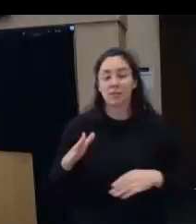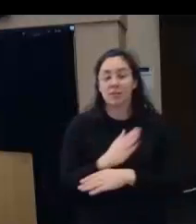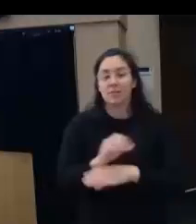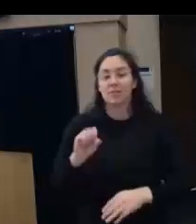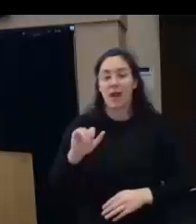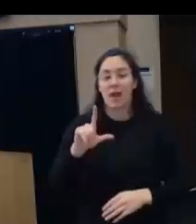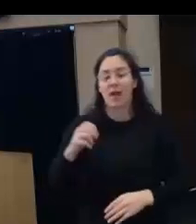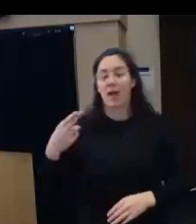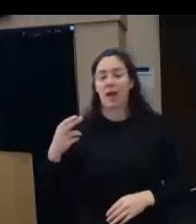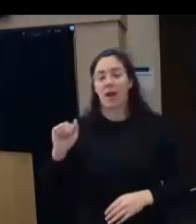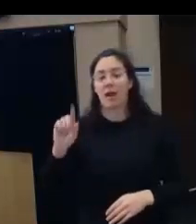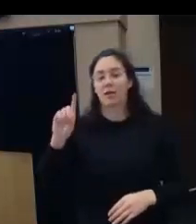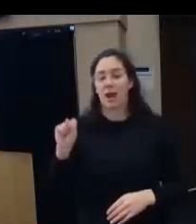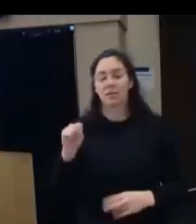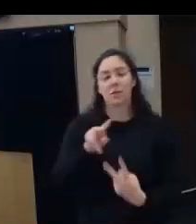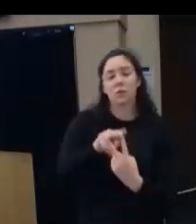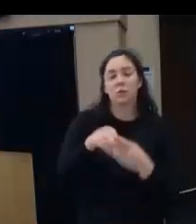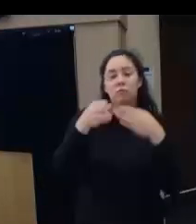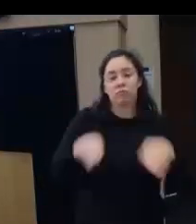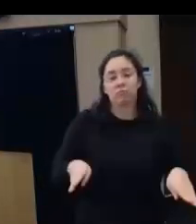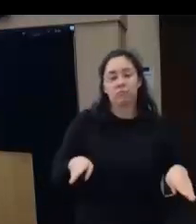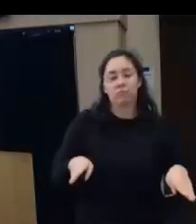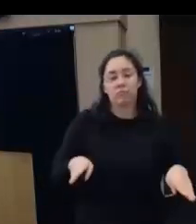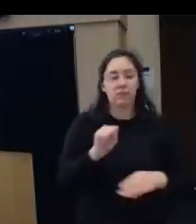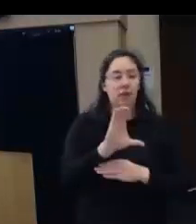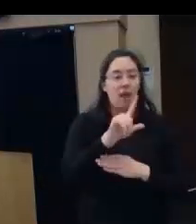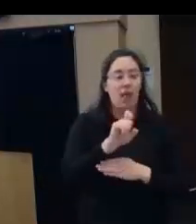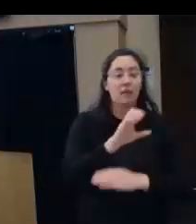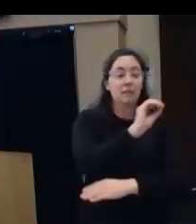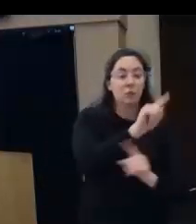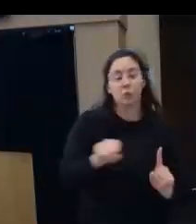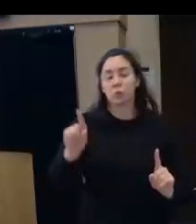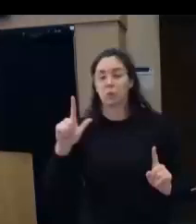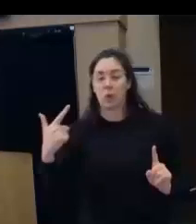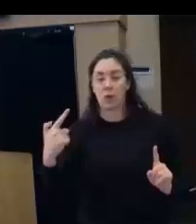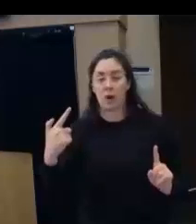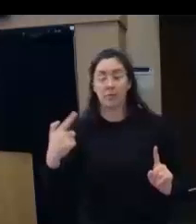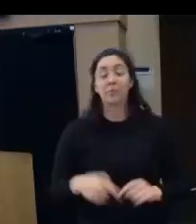and you get two subscales total scores on each subscale arange from 0 to 21 and scores eight